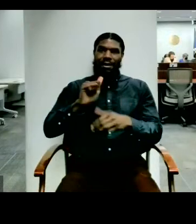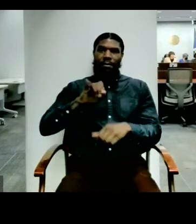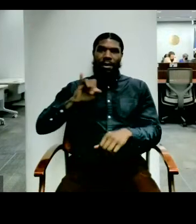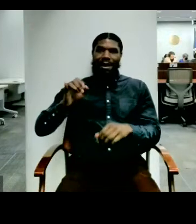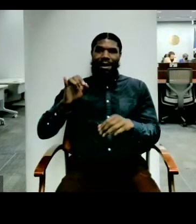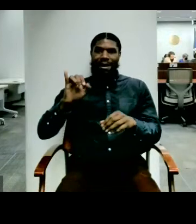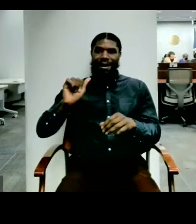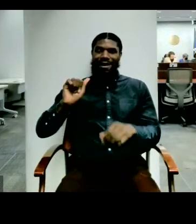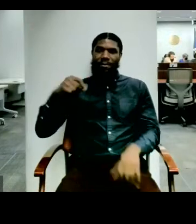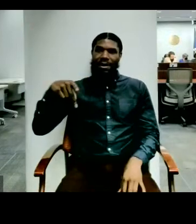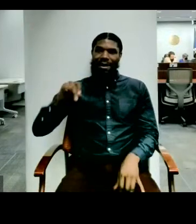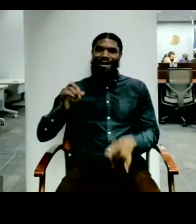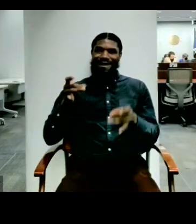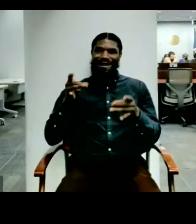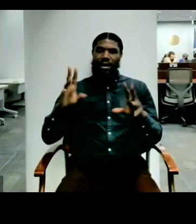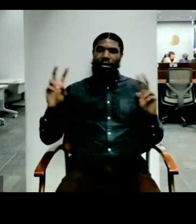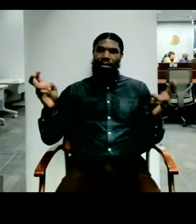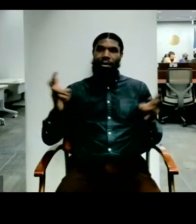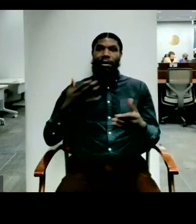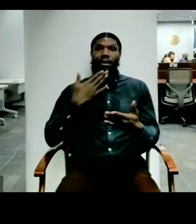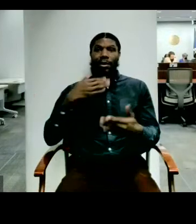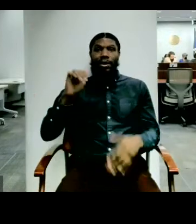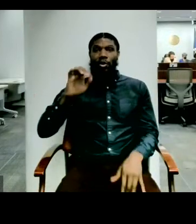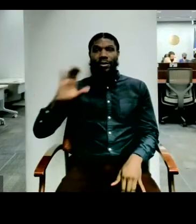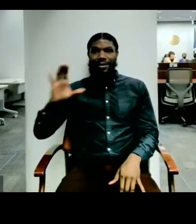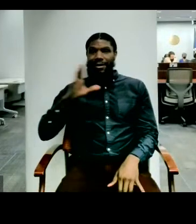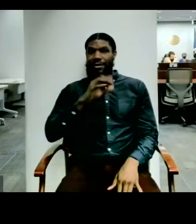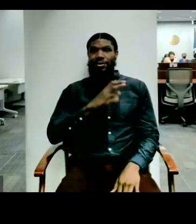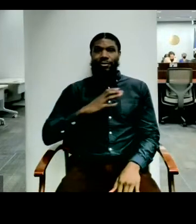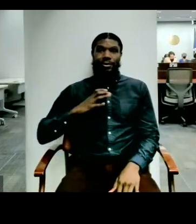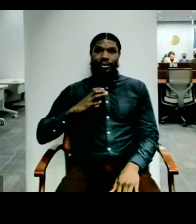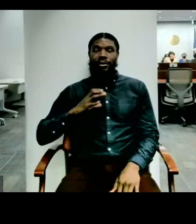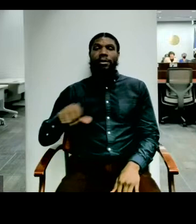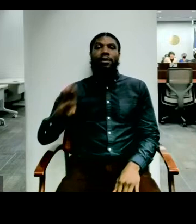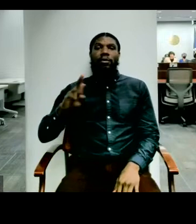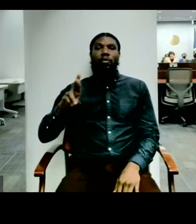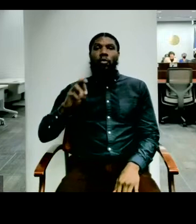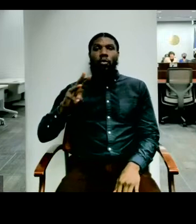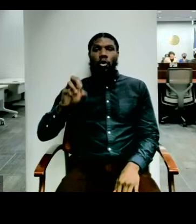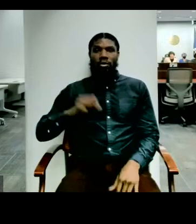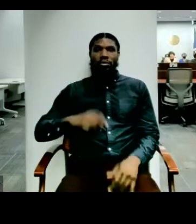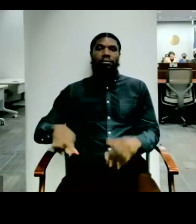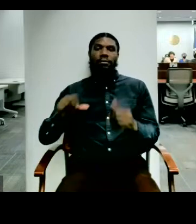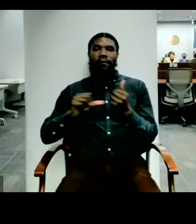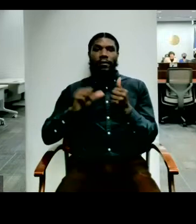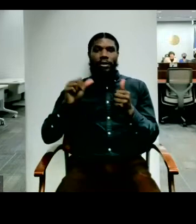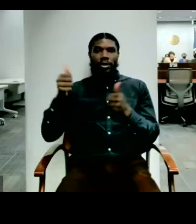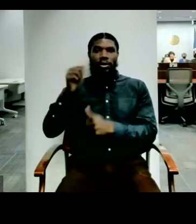Equal Employment Opportunity Commission and Chair Burrows, Vice Chair Samuels, Commissioners Dhillon, Sonderling